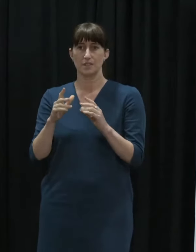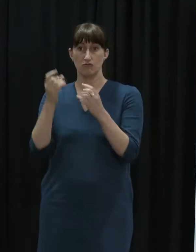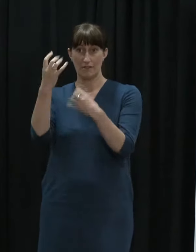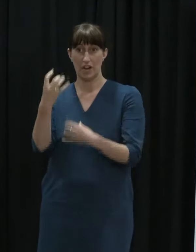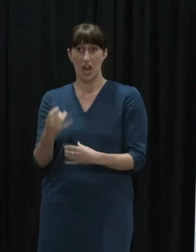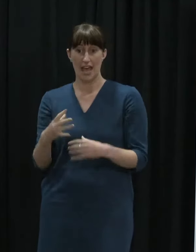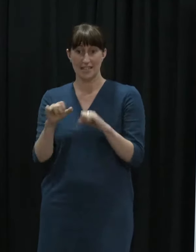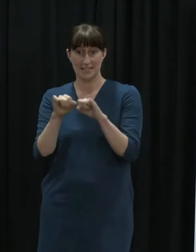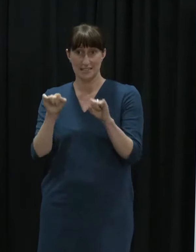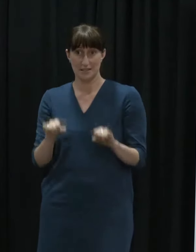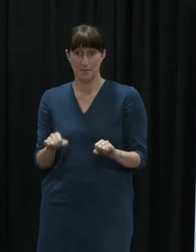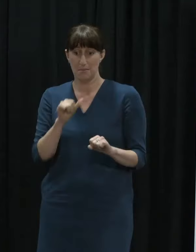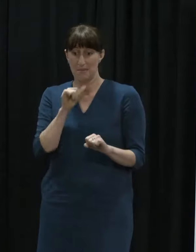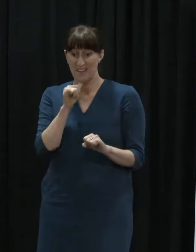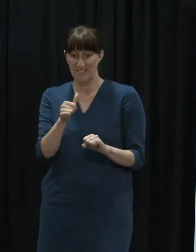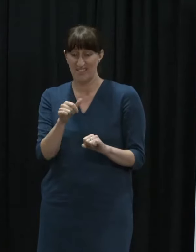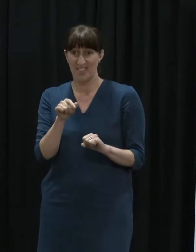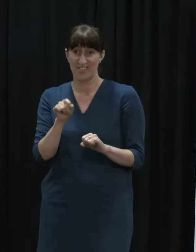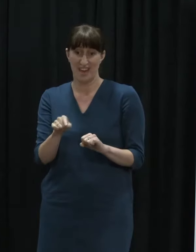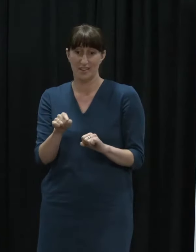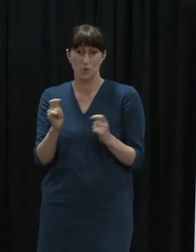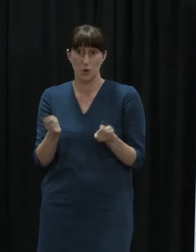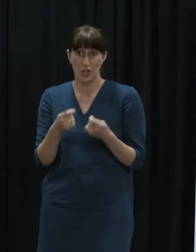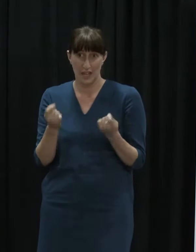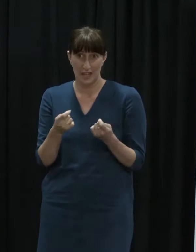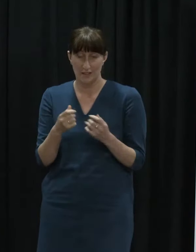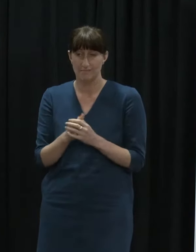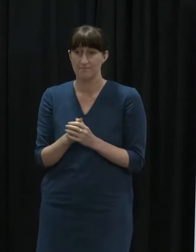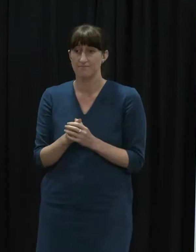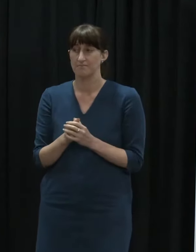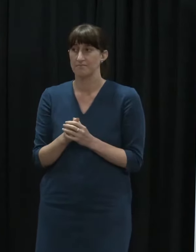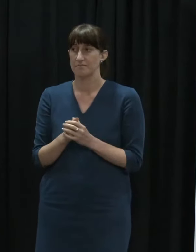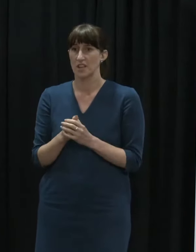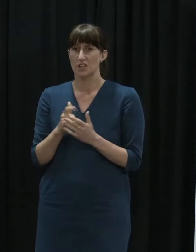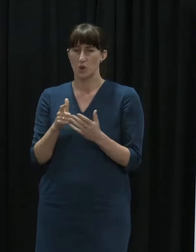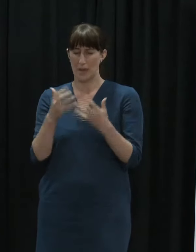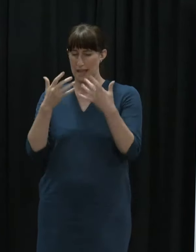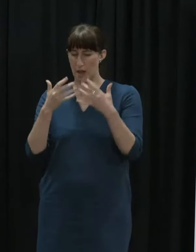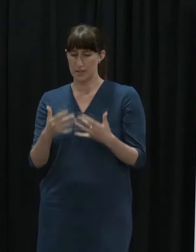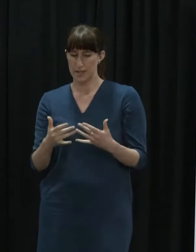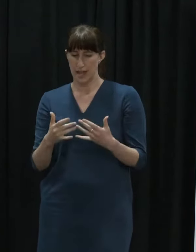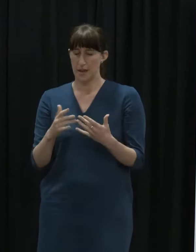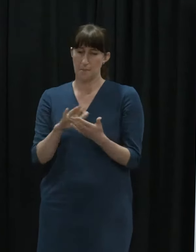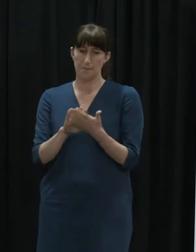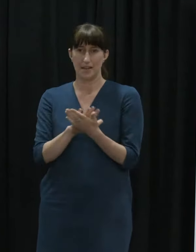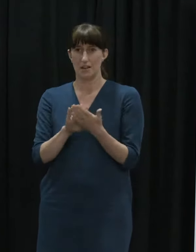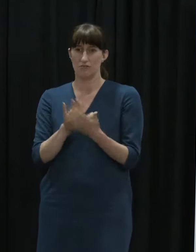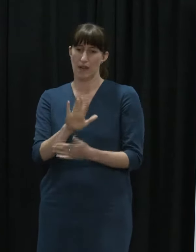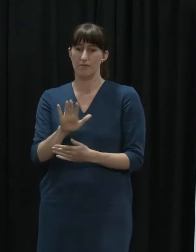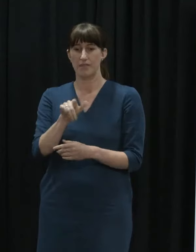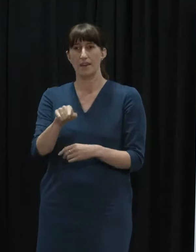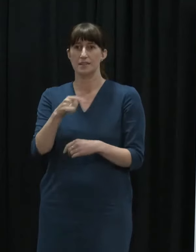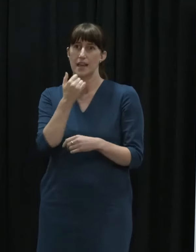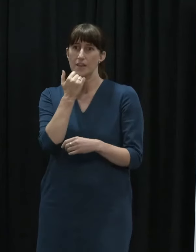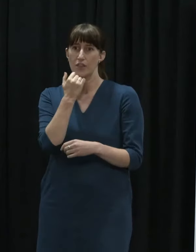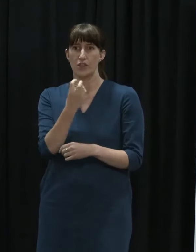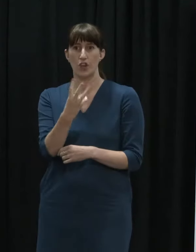missed cases. Now it is to see the impact of easing the restrictions. If you can't forward from the